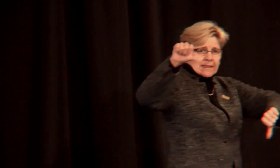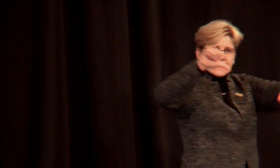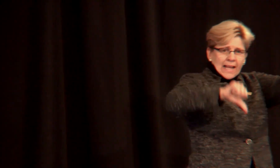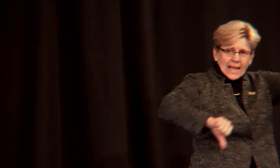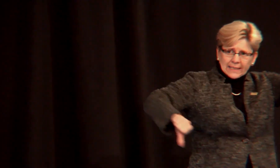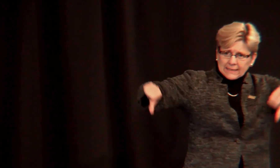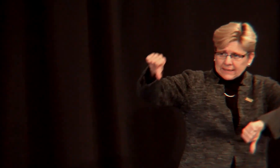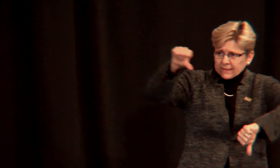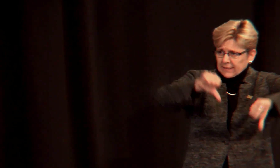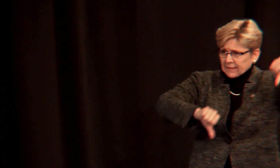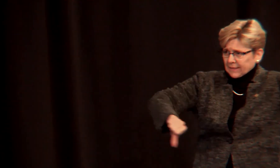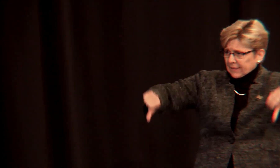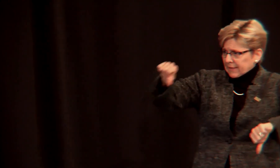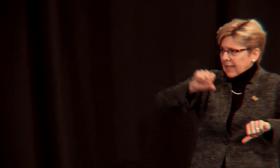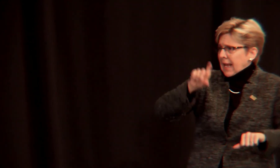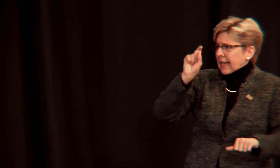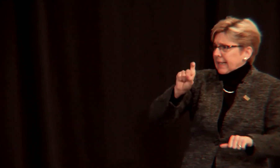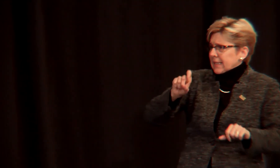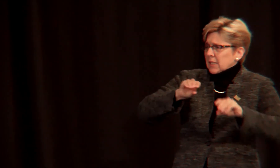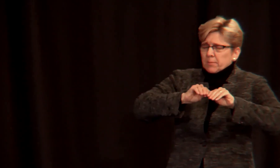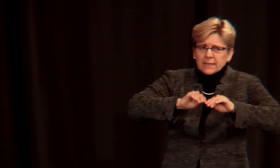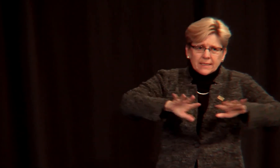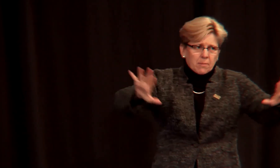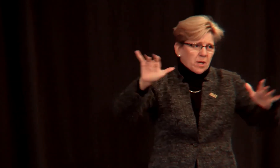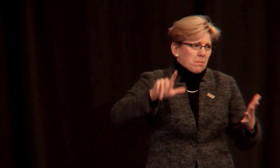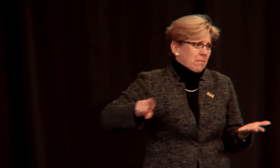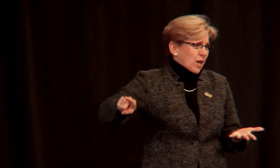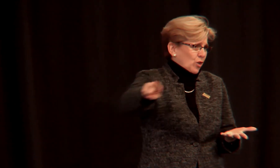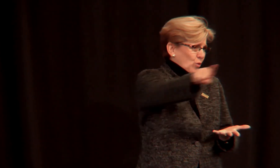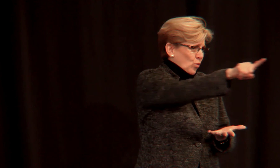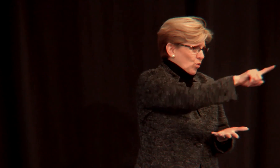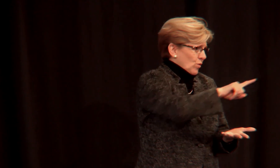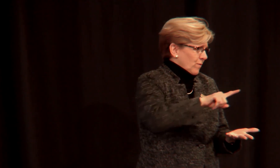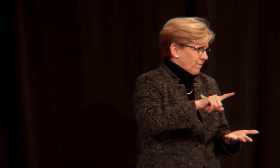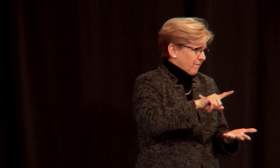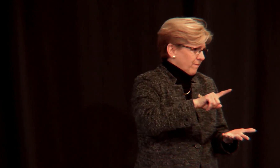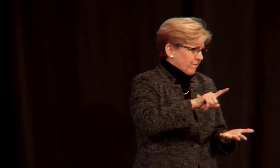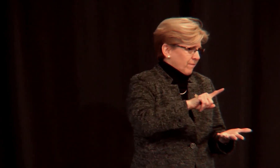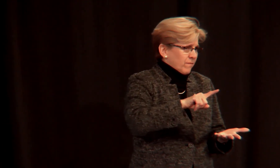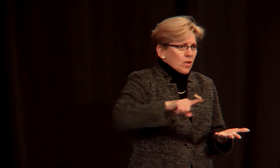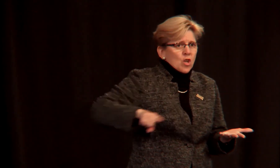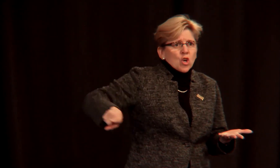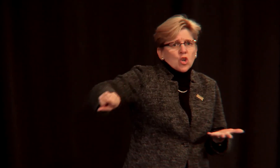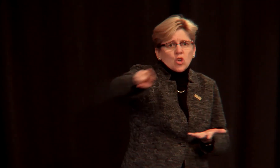So again, this is the science and it has to be disseminated to